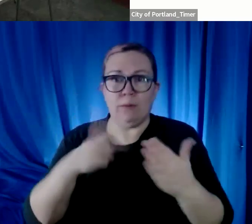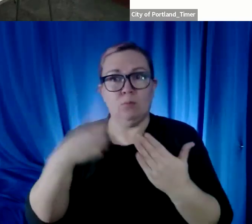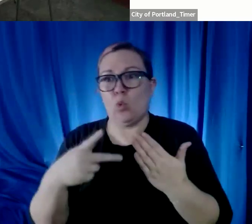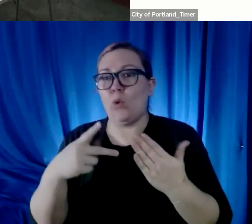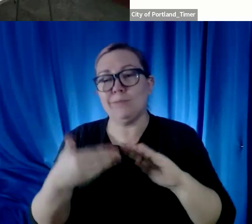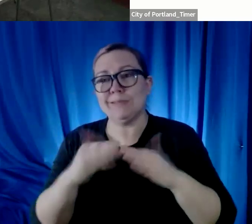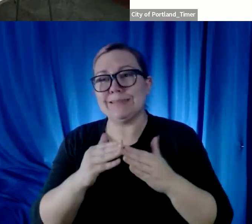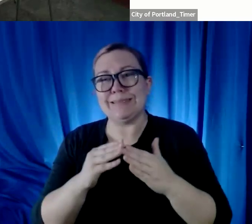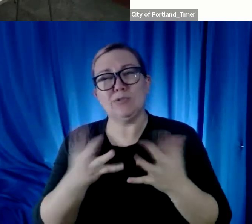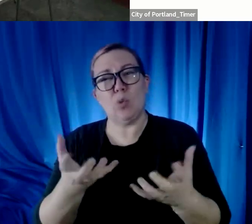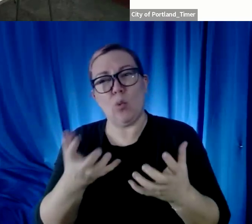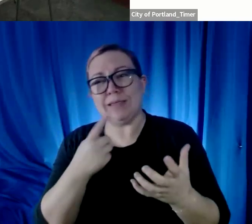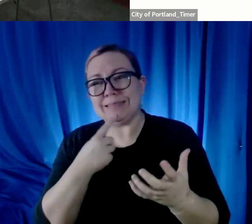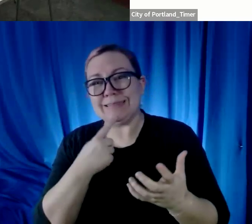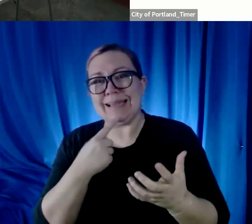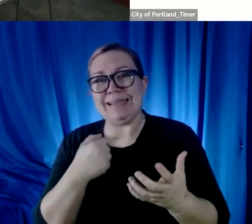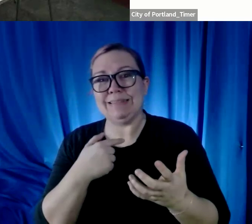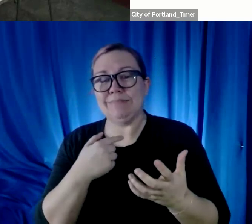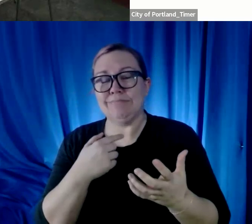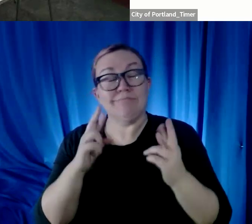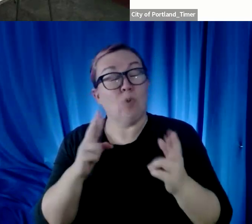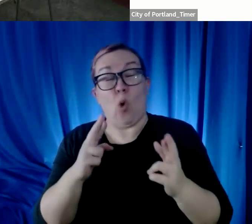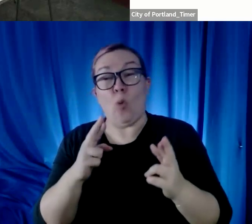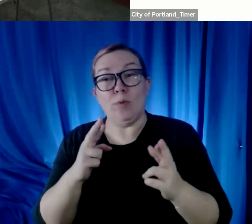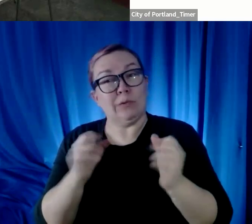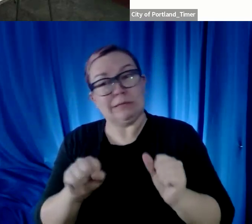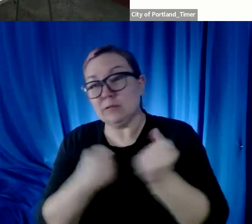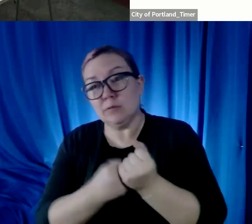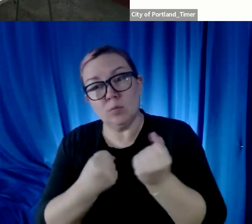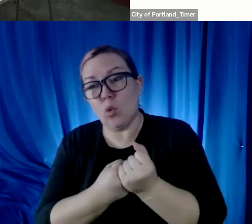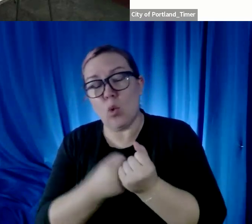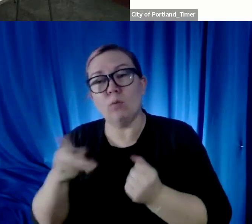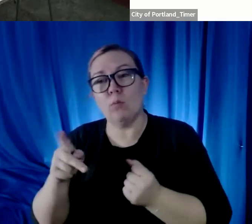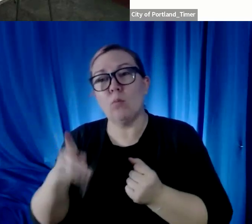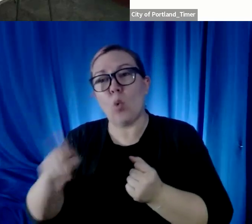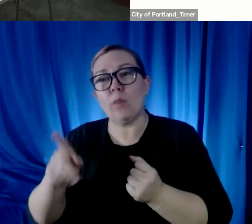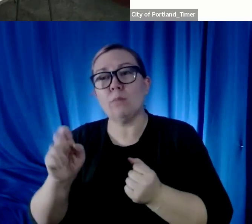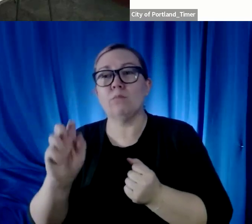So I'd just like to say, I hope you can support Portland Parks and Rec Citywide Sports.